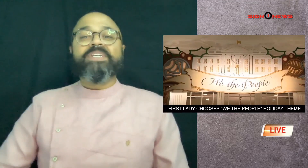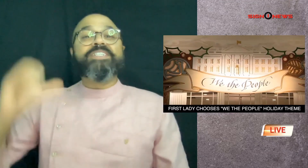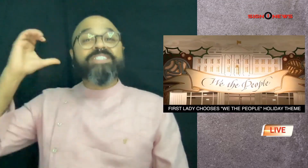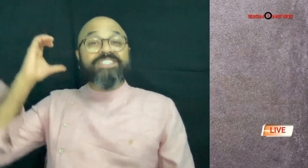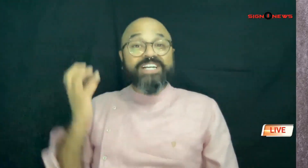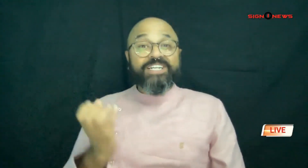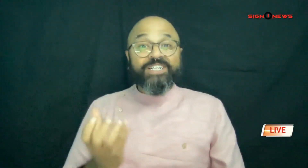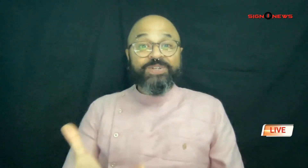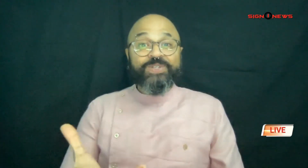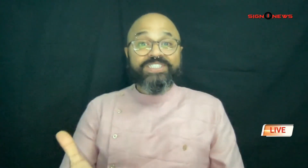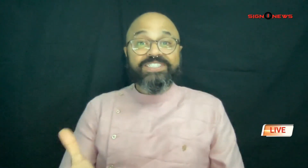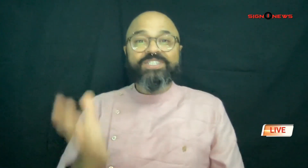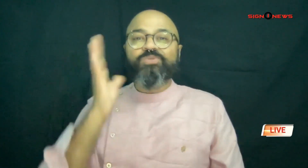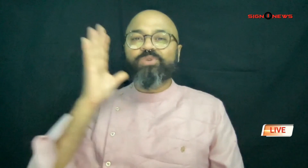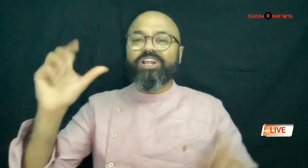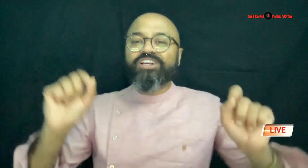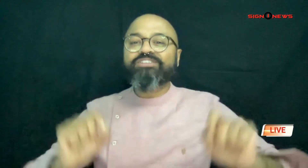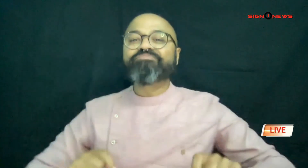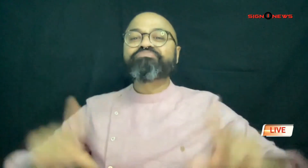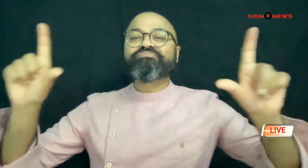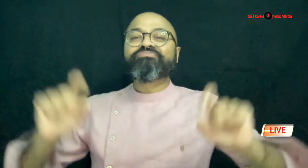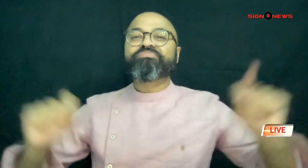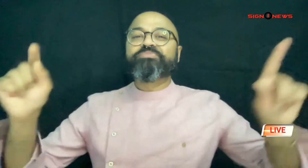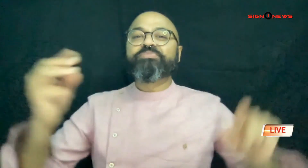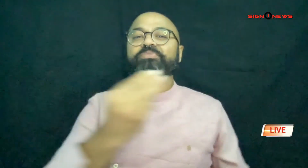Sign1News will be broadcasting updates Monday through Friday